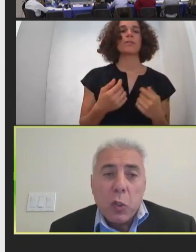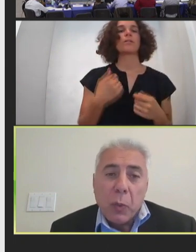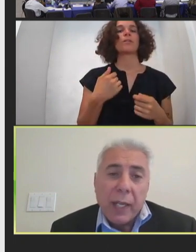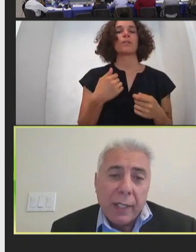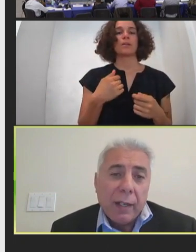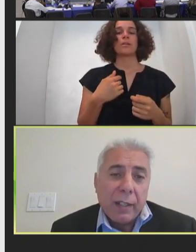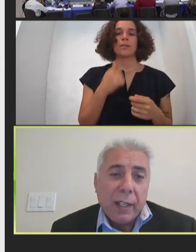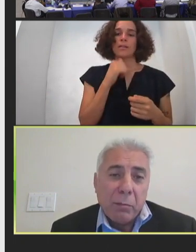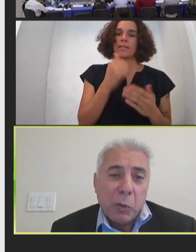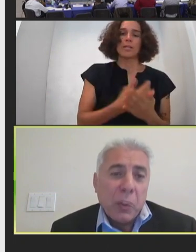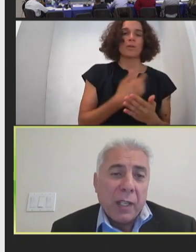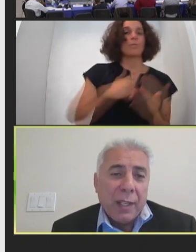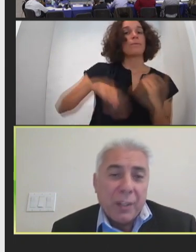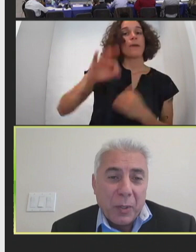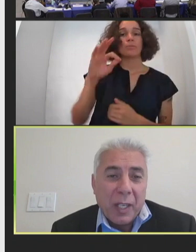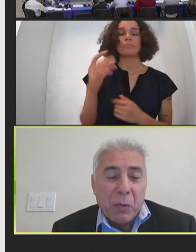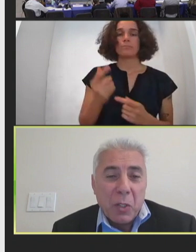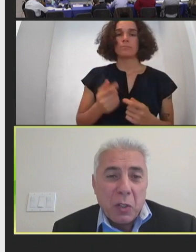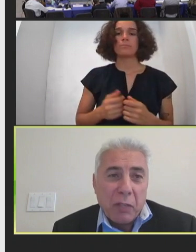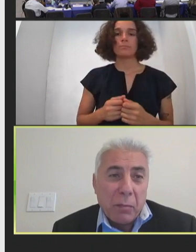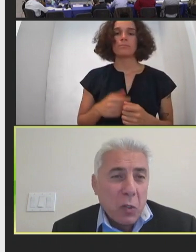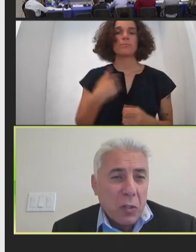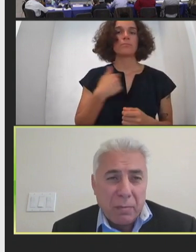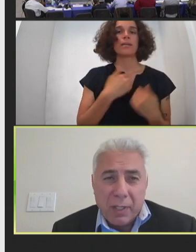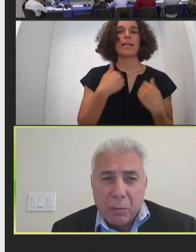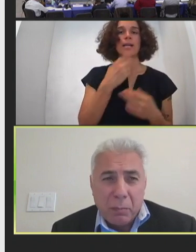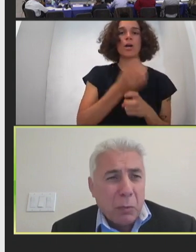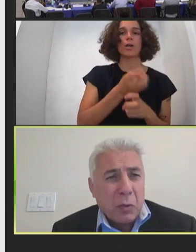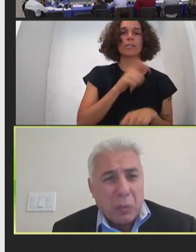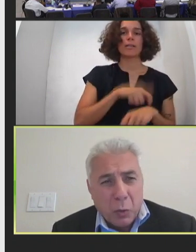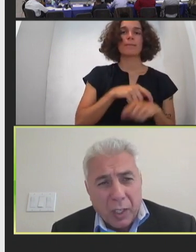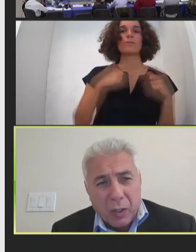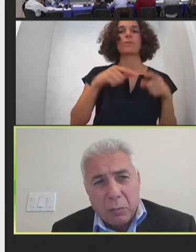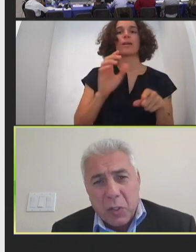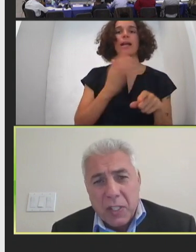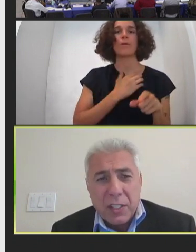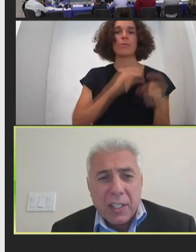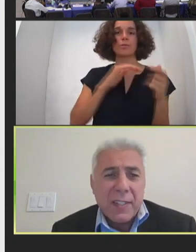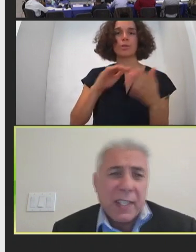we had a hard time during our survey because, you know, people working on immunization are sick and